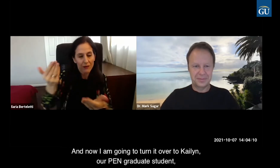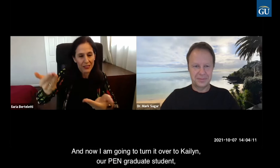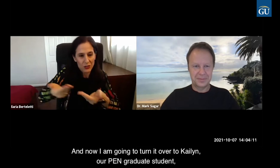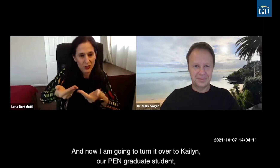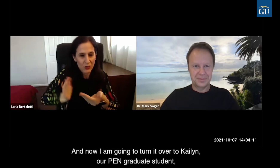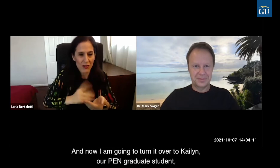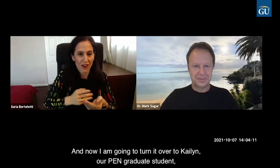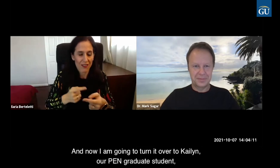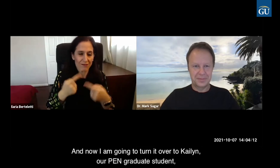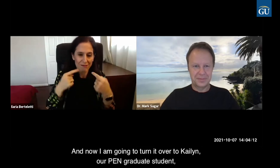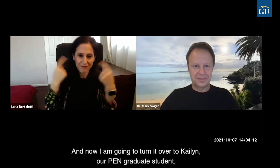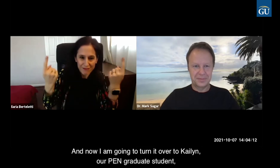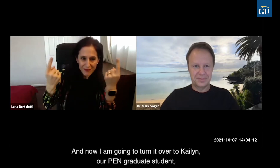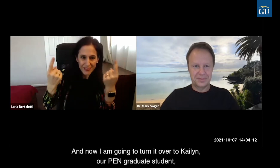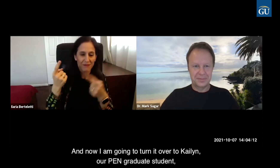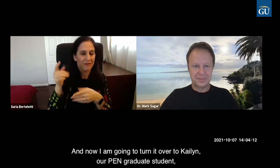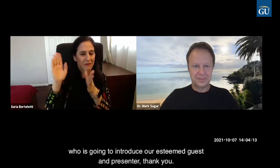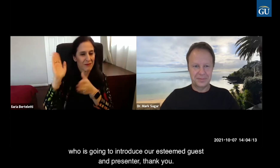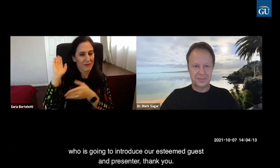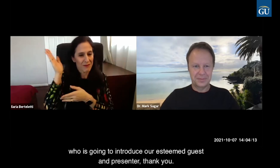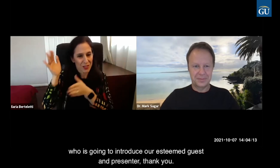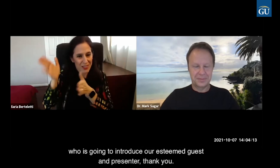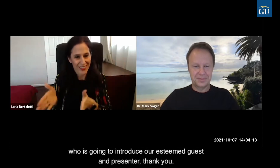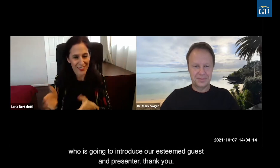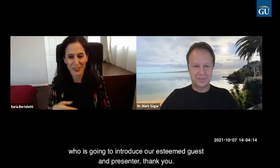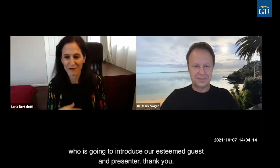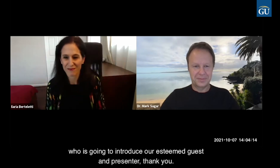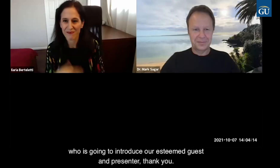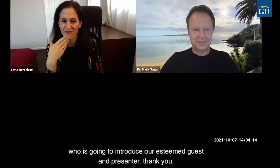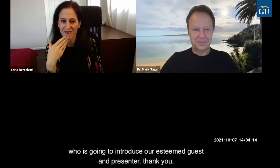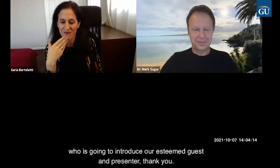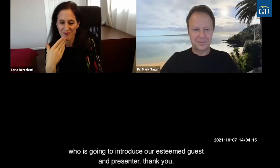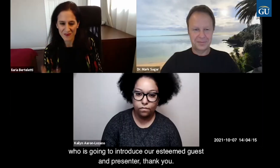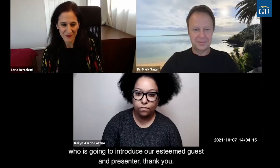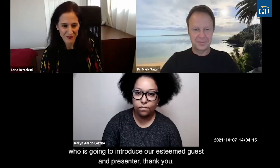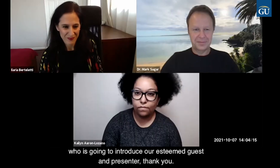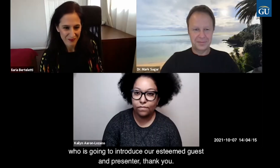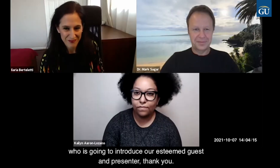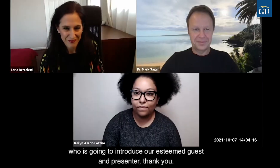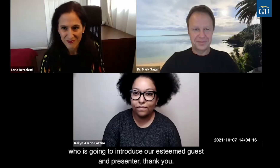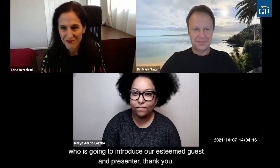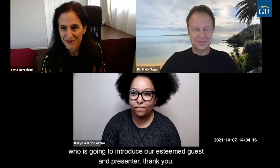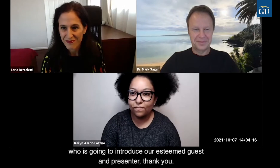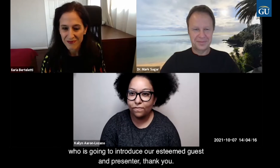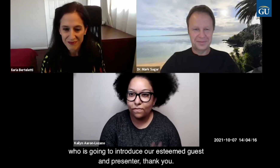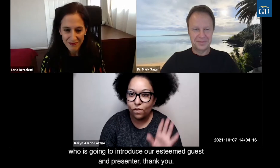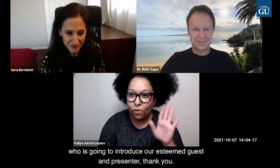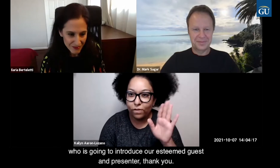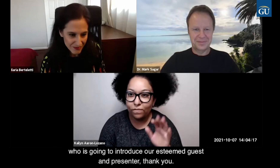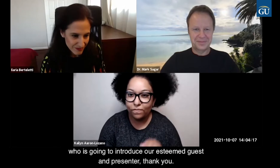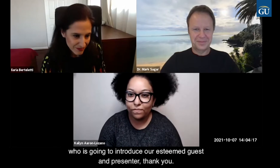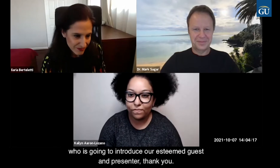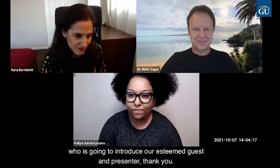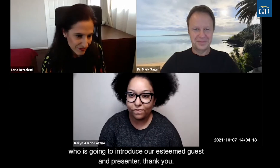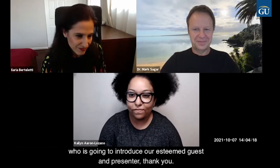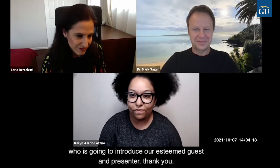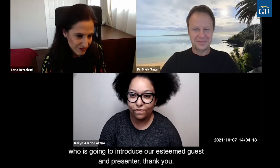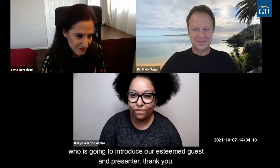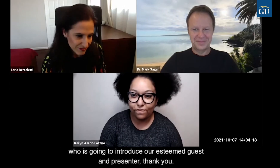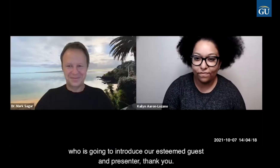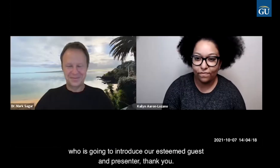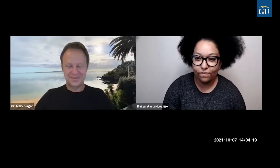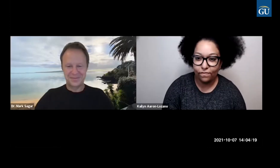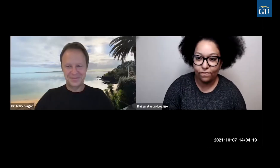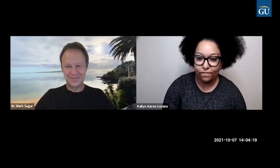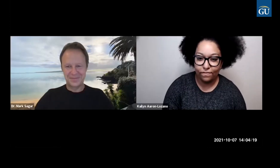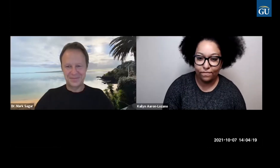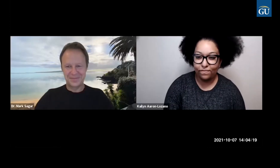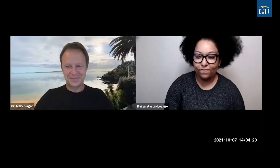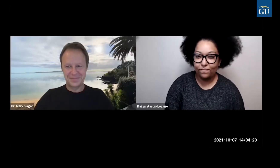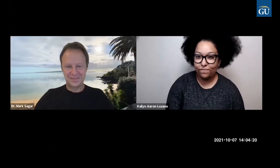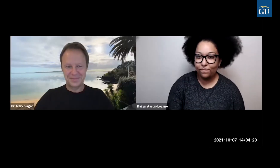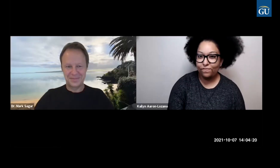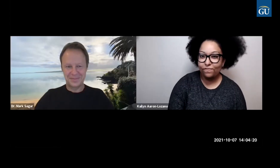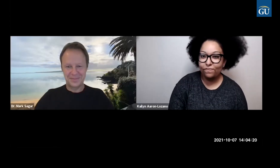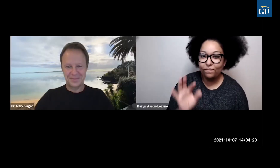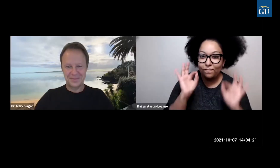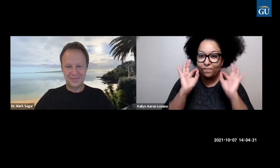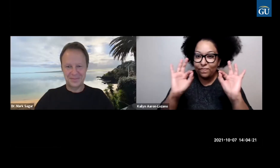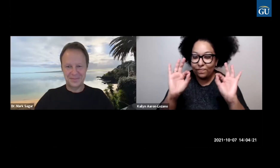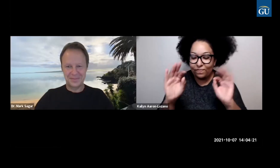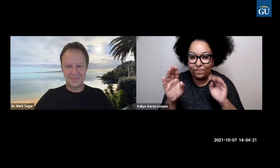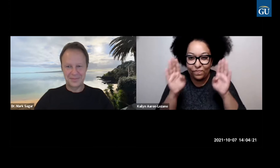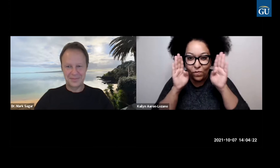our pen graduate student who is going to introduce our esteemed guest and presenter thank you